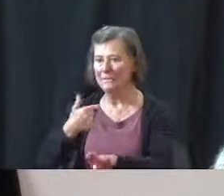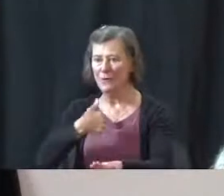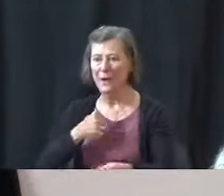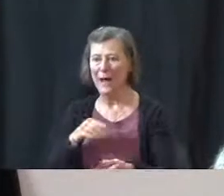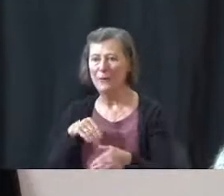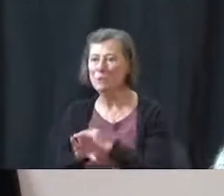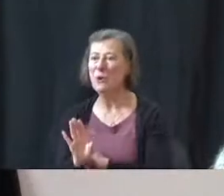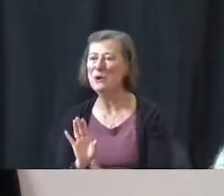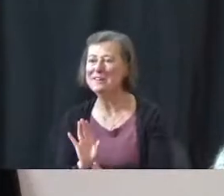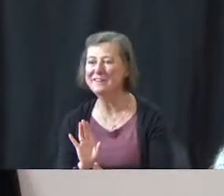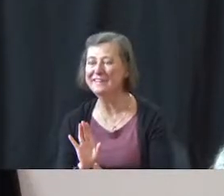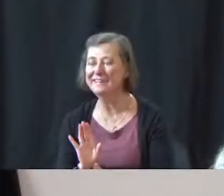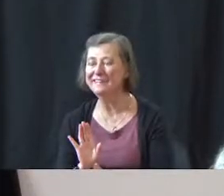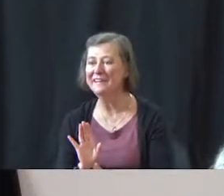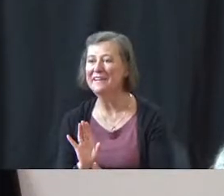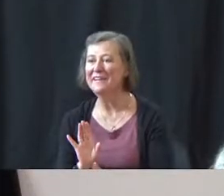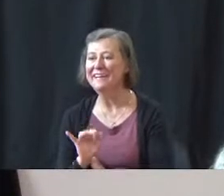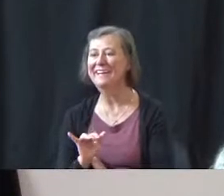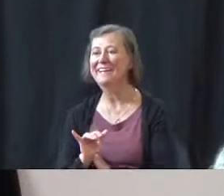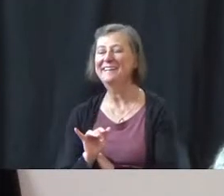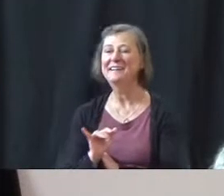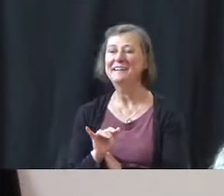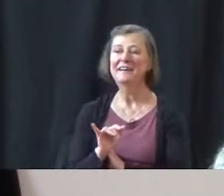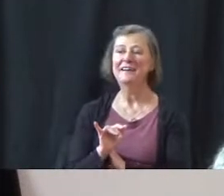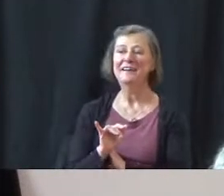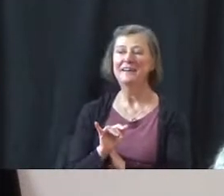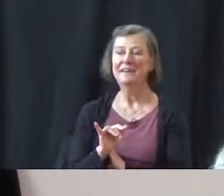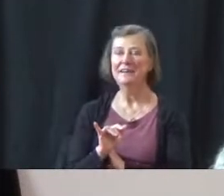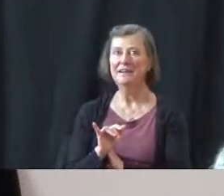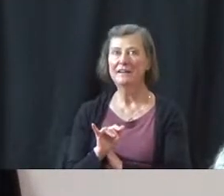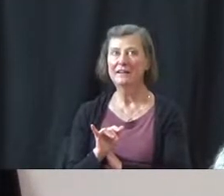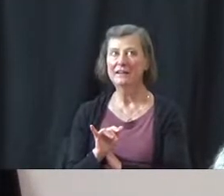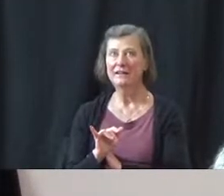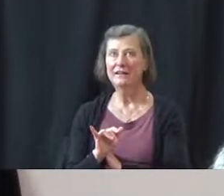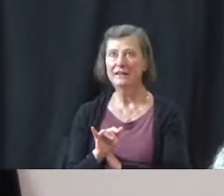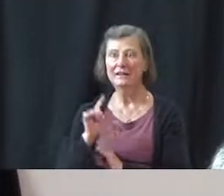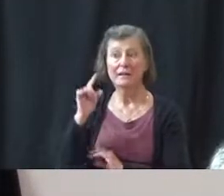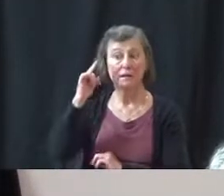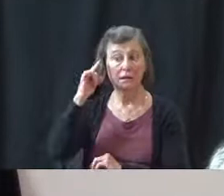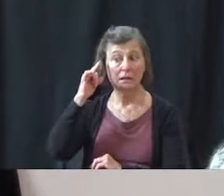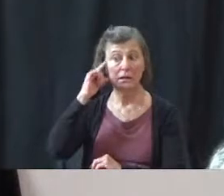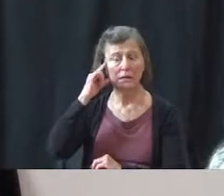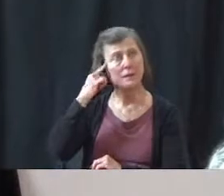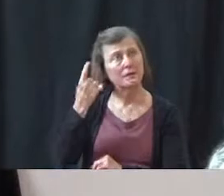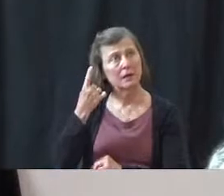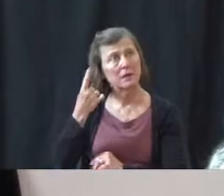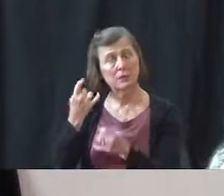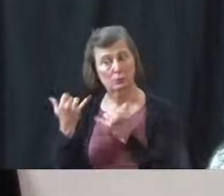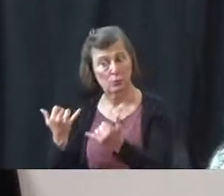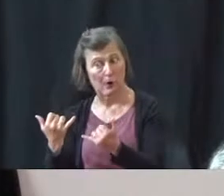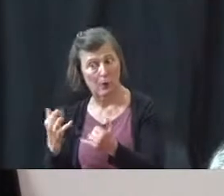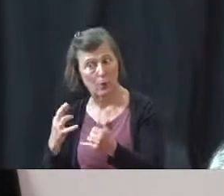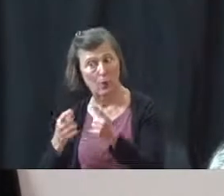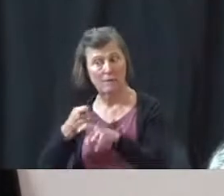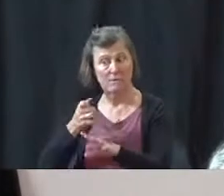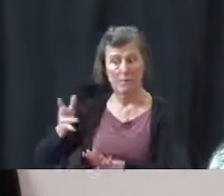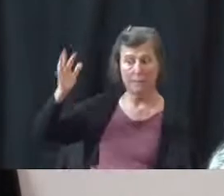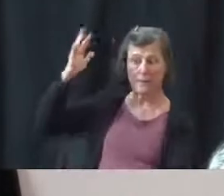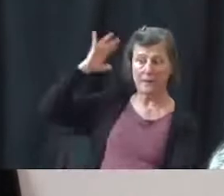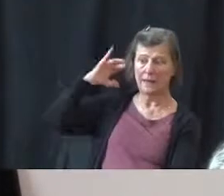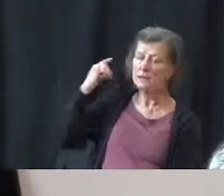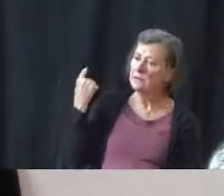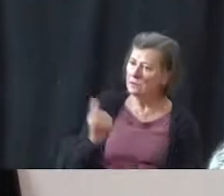And so, we think about somebody from either today or from the past, someone who has shown